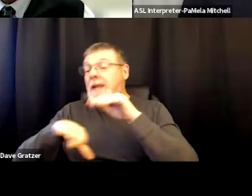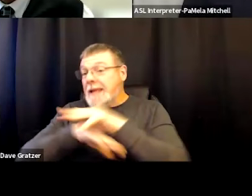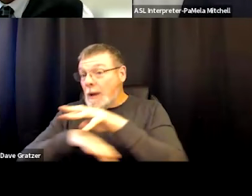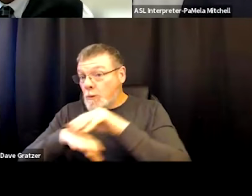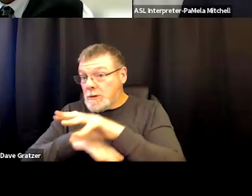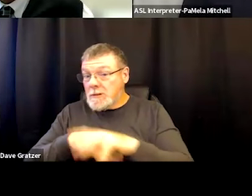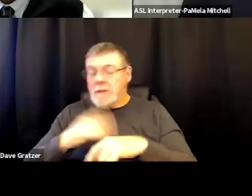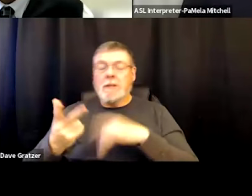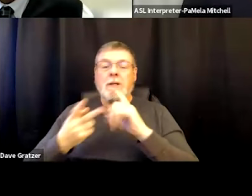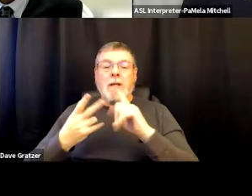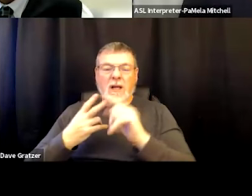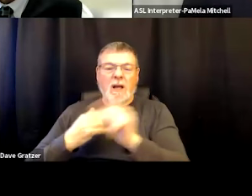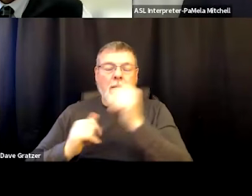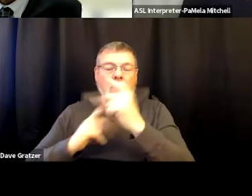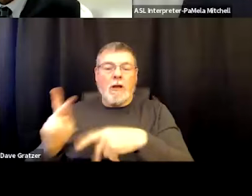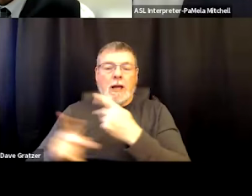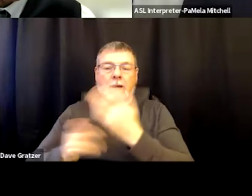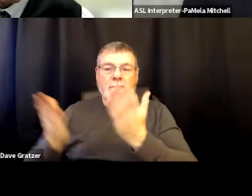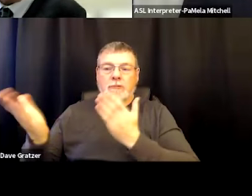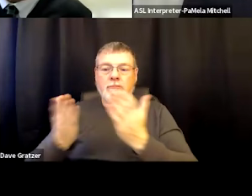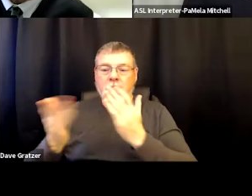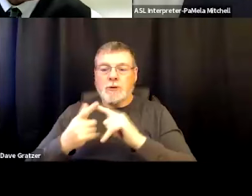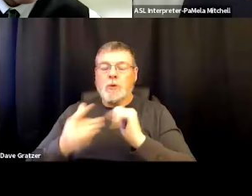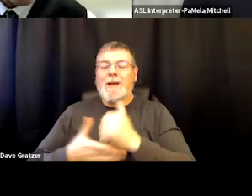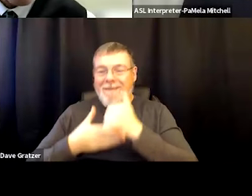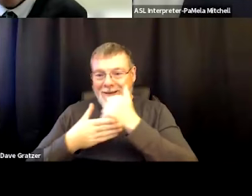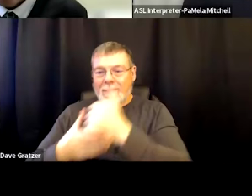other types of services to help in family reunification.